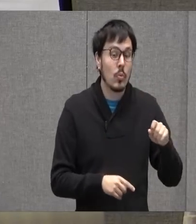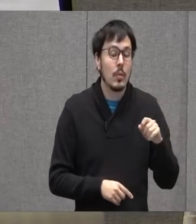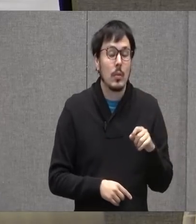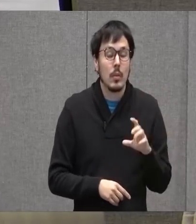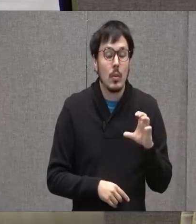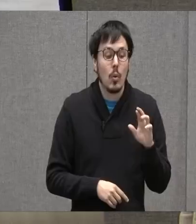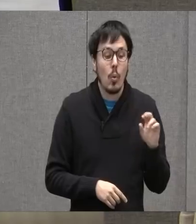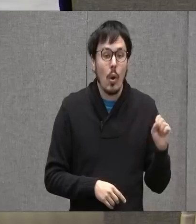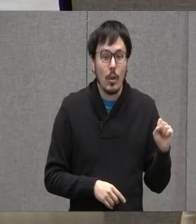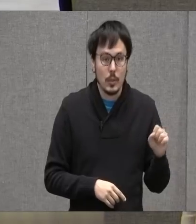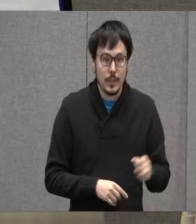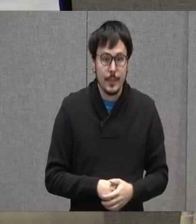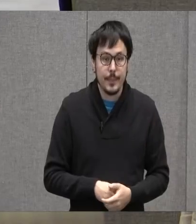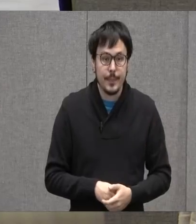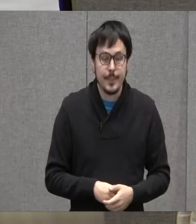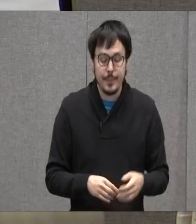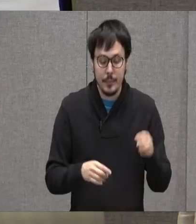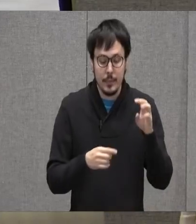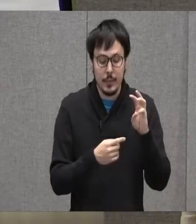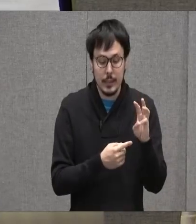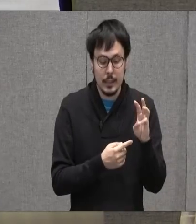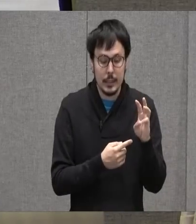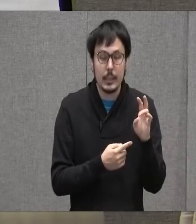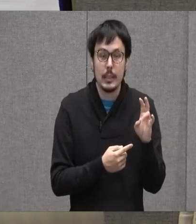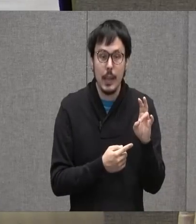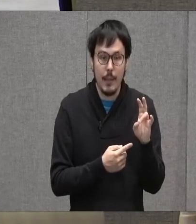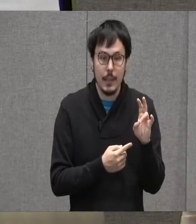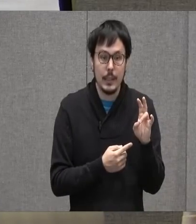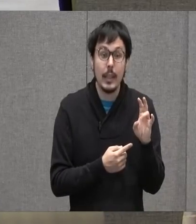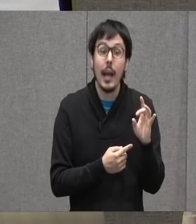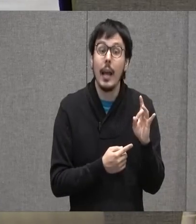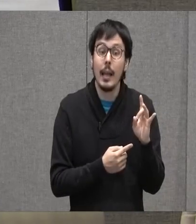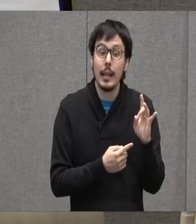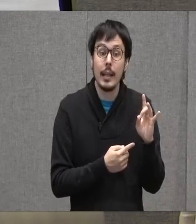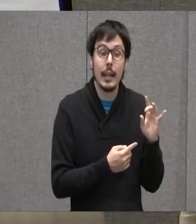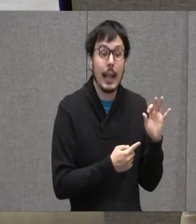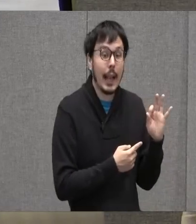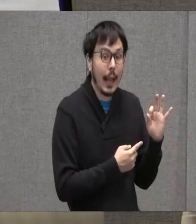Six, seven, eight, nine, 10, halfway there.